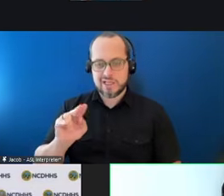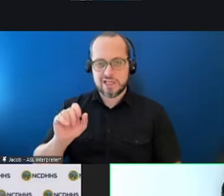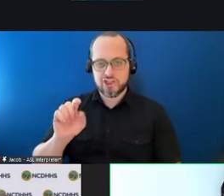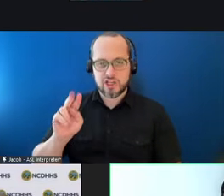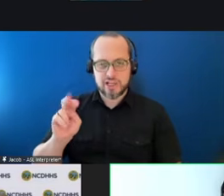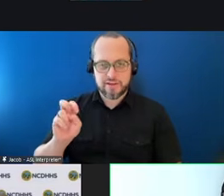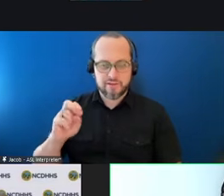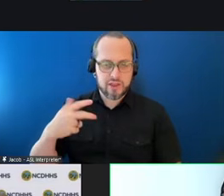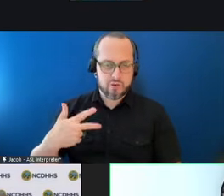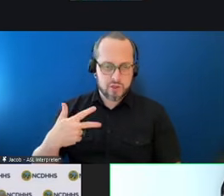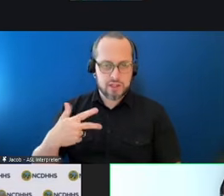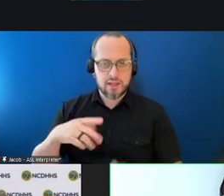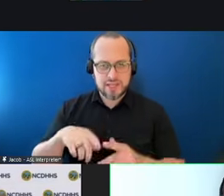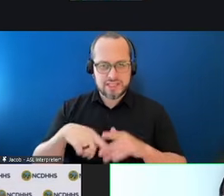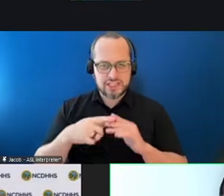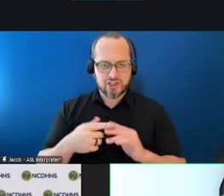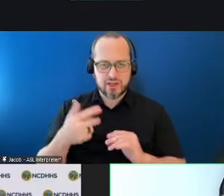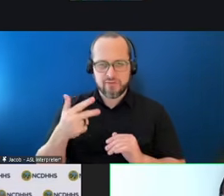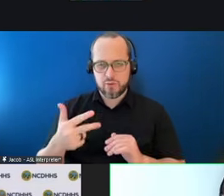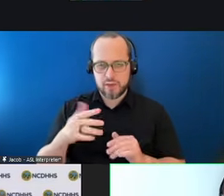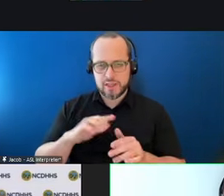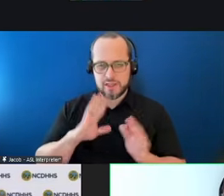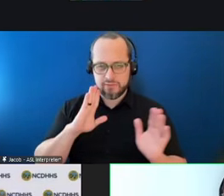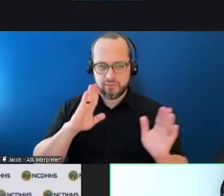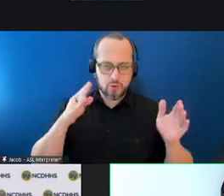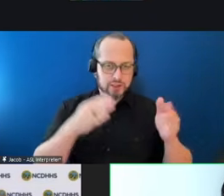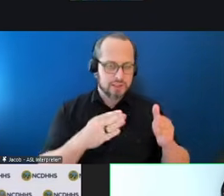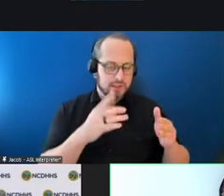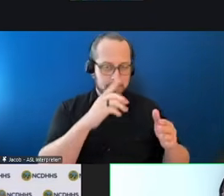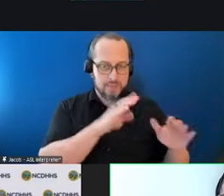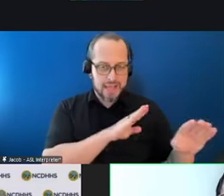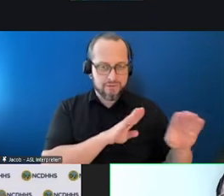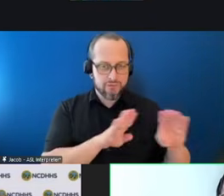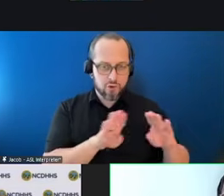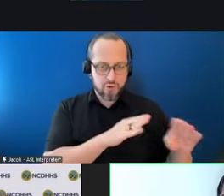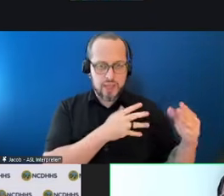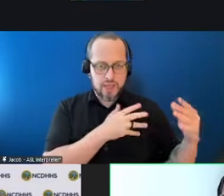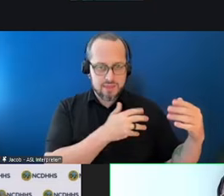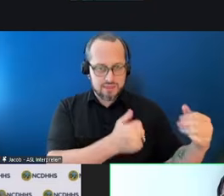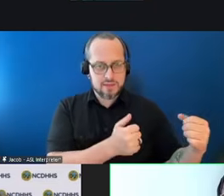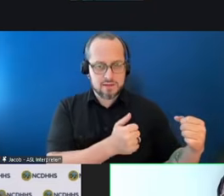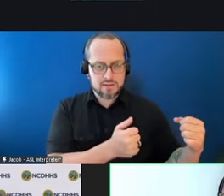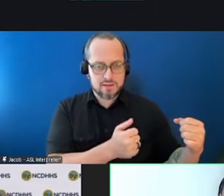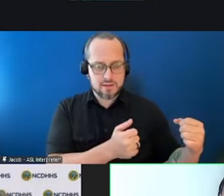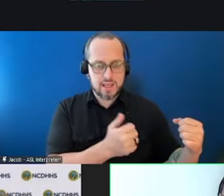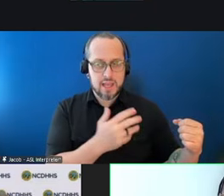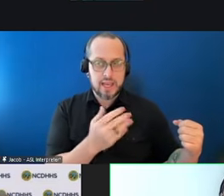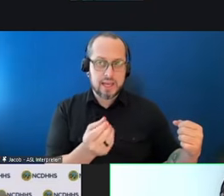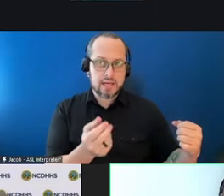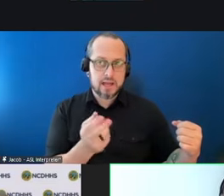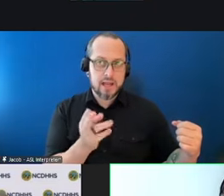know that initiative 3 is focused on behavioral health and um the root hubs will not lead that